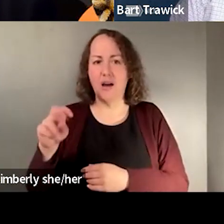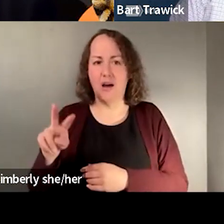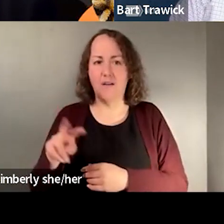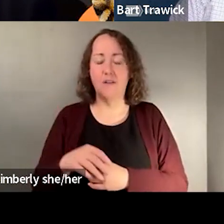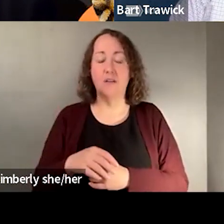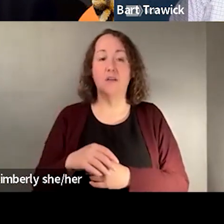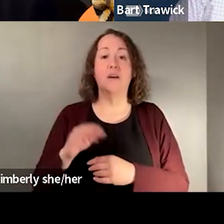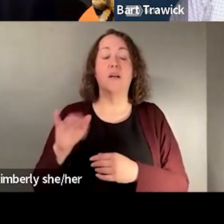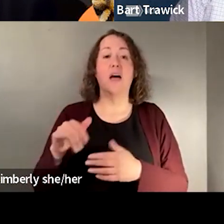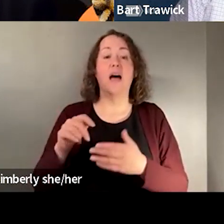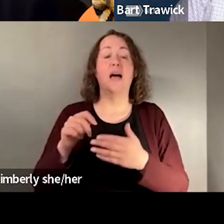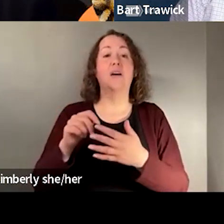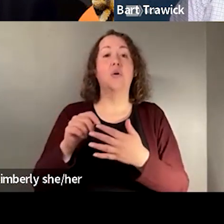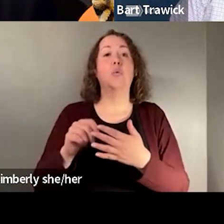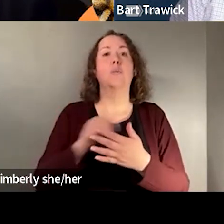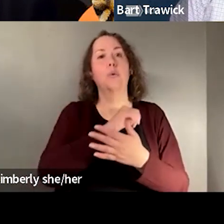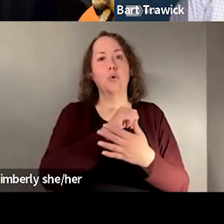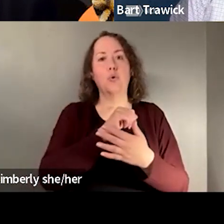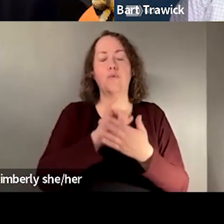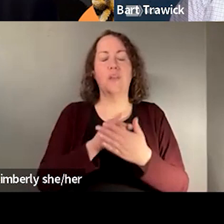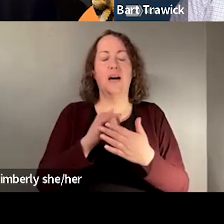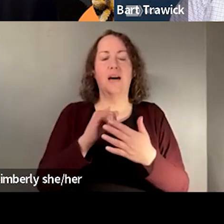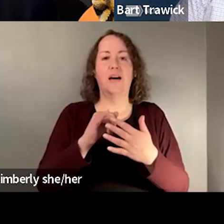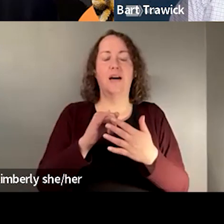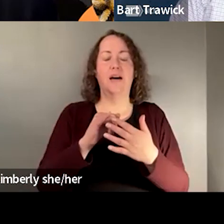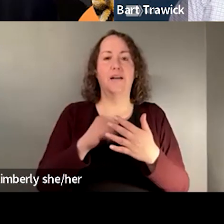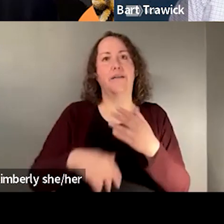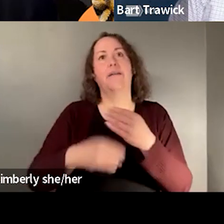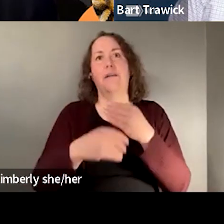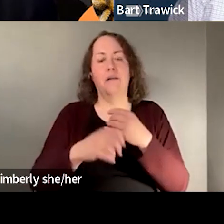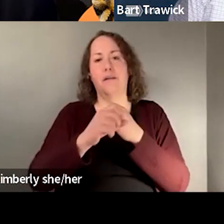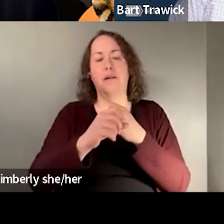of having to download a document or -- and link your proposal with that?